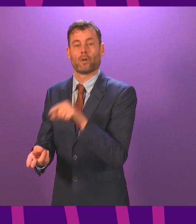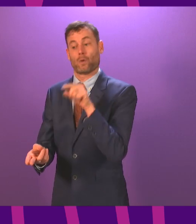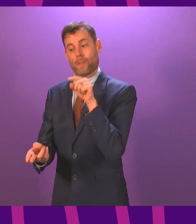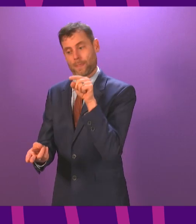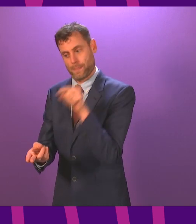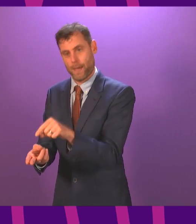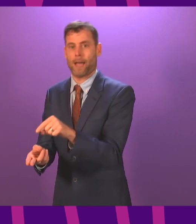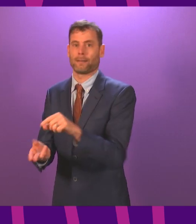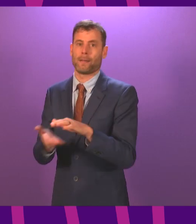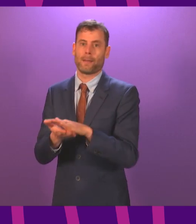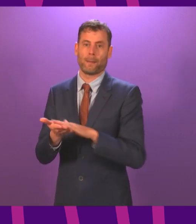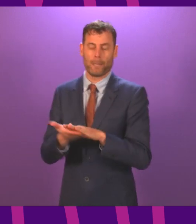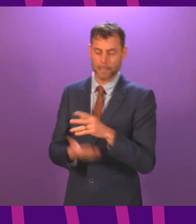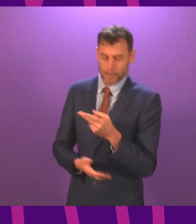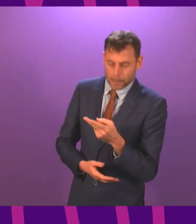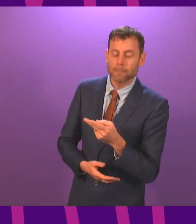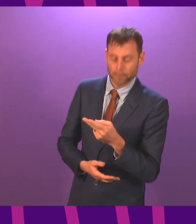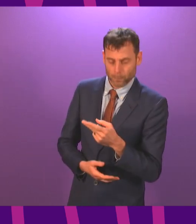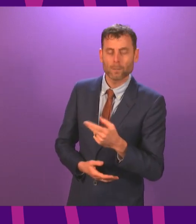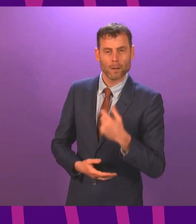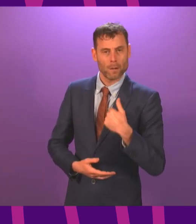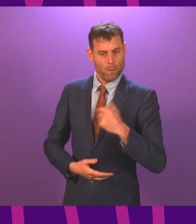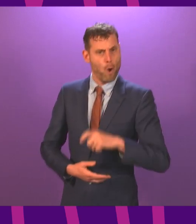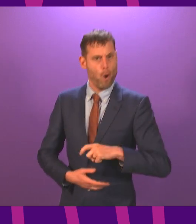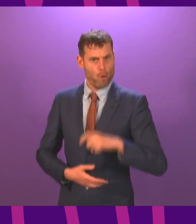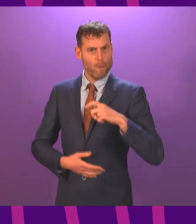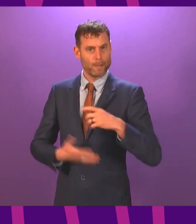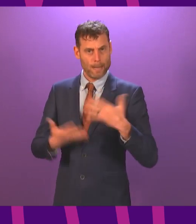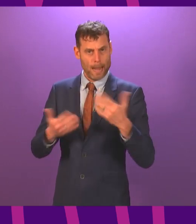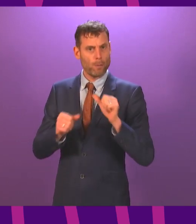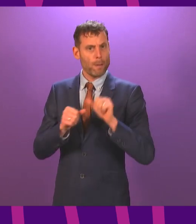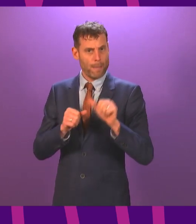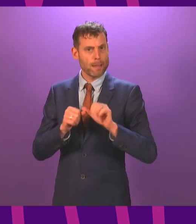which means that—taking all of that into account—I can say with some confidence that